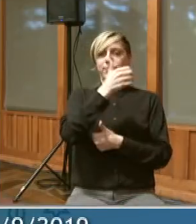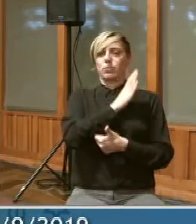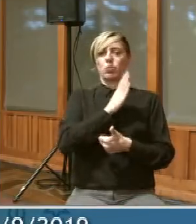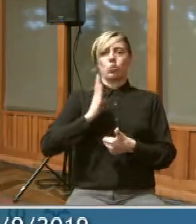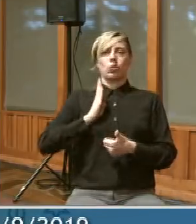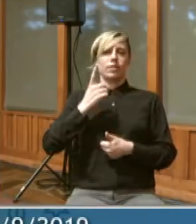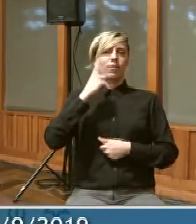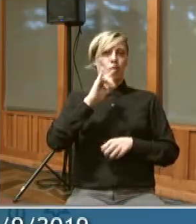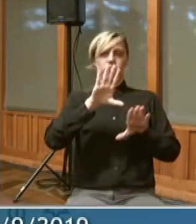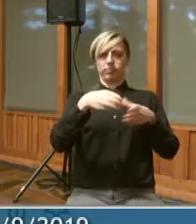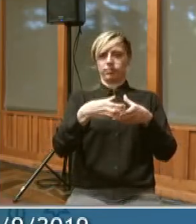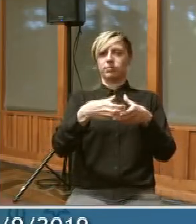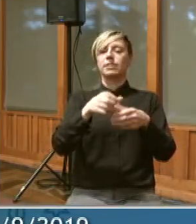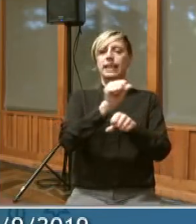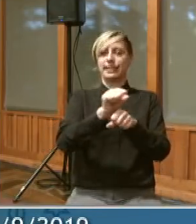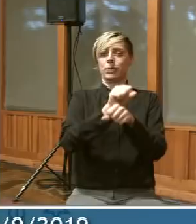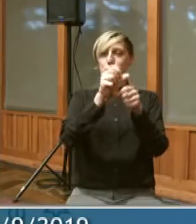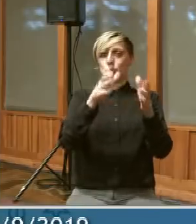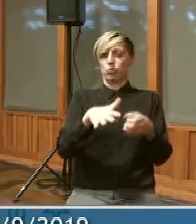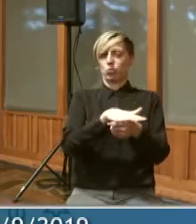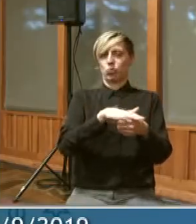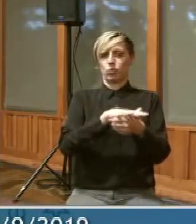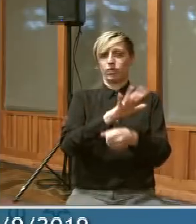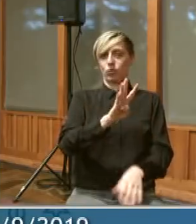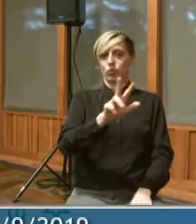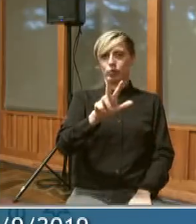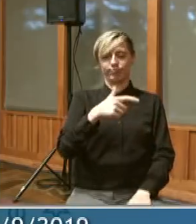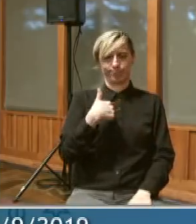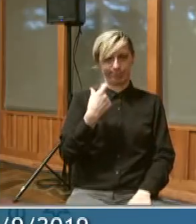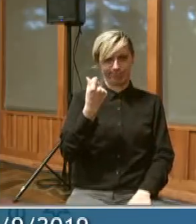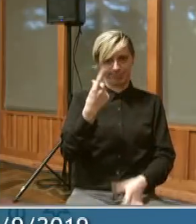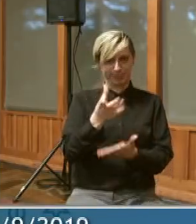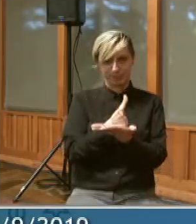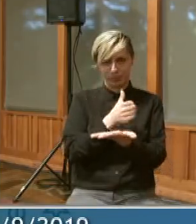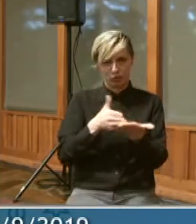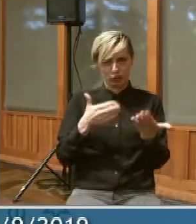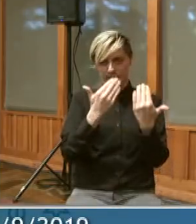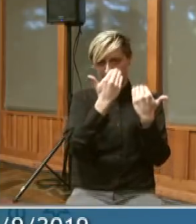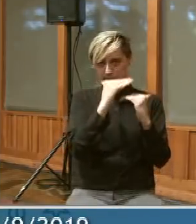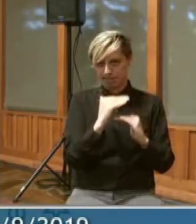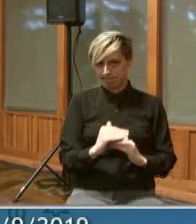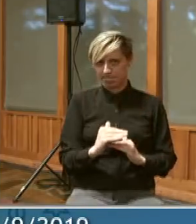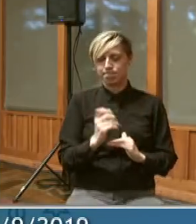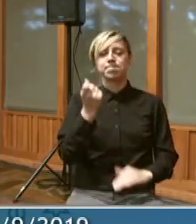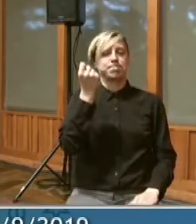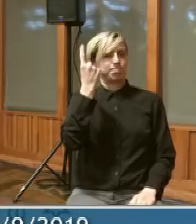LOCAL 43. I'M THE EXECUTIVE BOARD OF LABOR'S LOCAL 43. I UNDERSTAND A BUDGET.